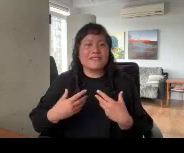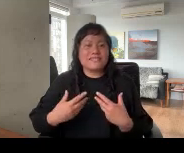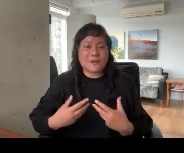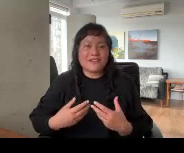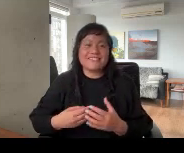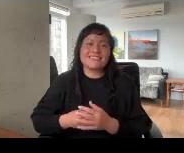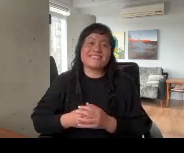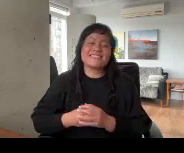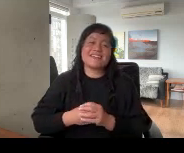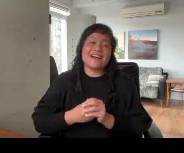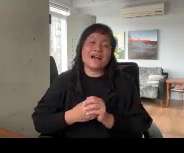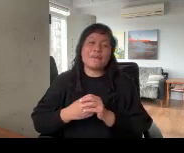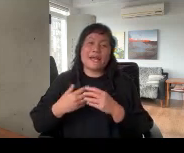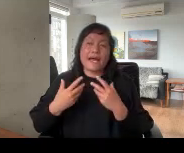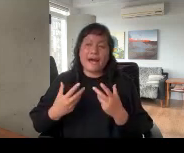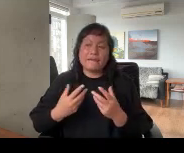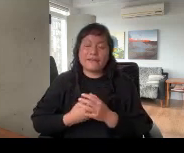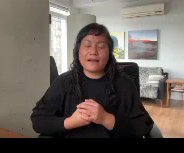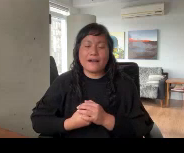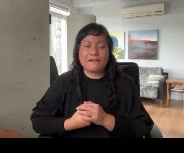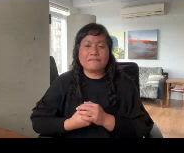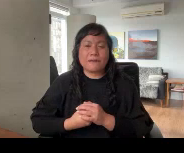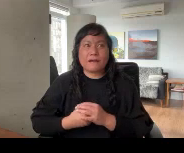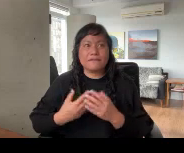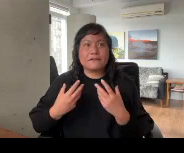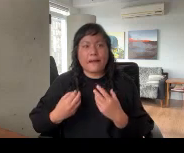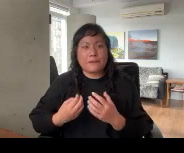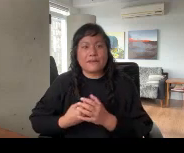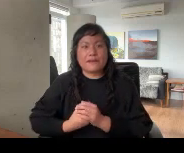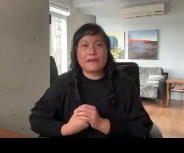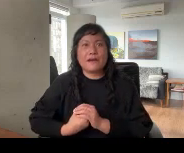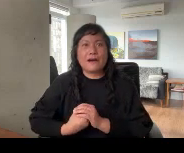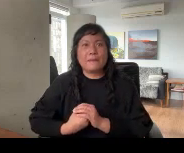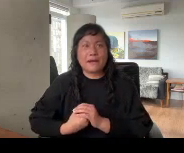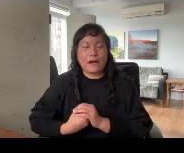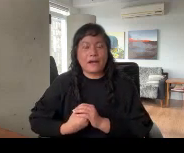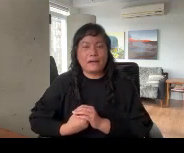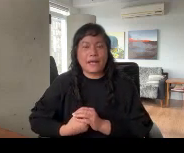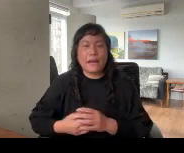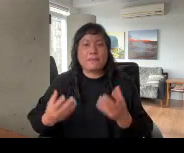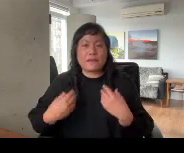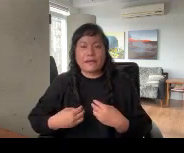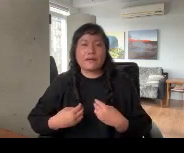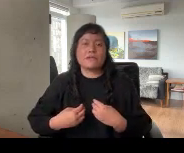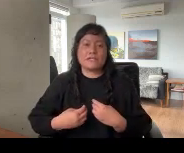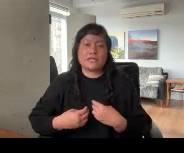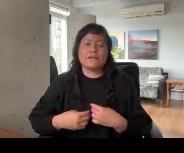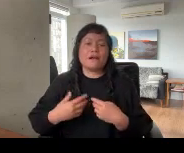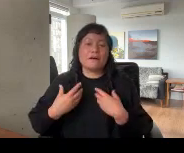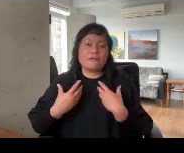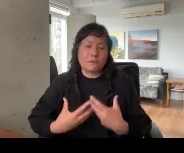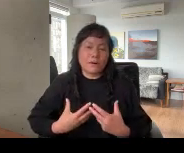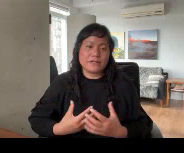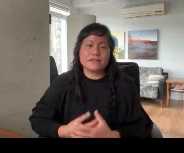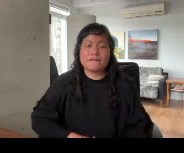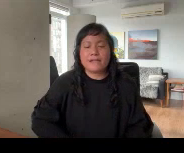community experiences and having a real empathy and an empathetic understanding of the importance